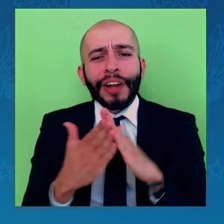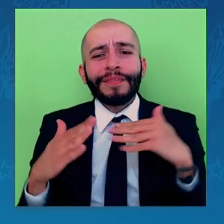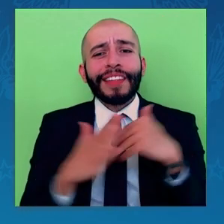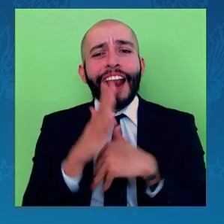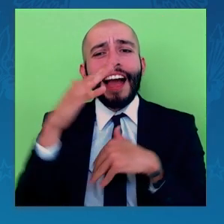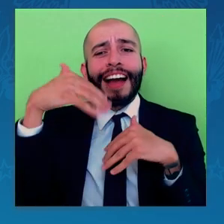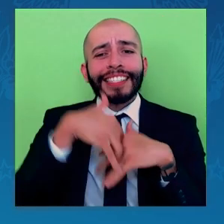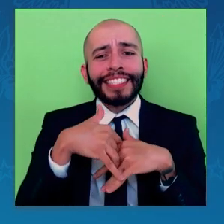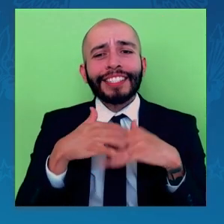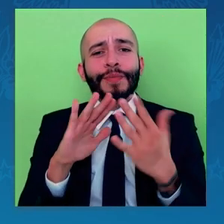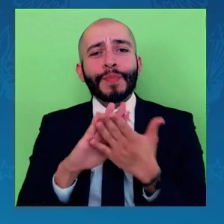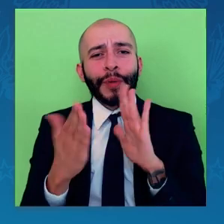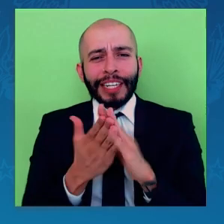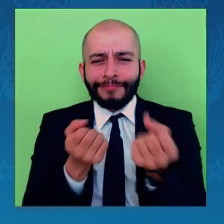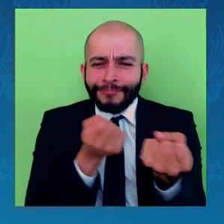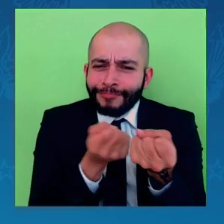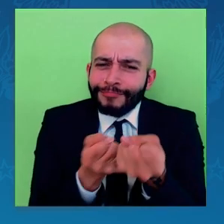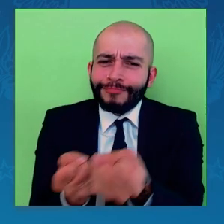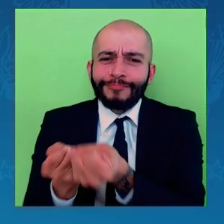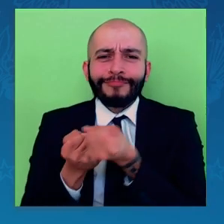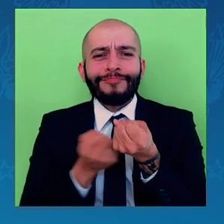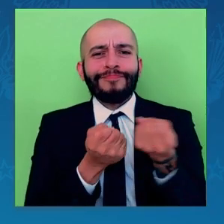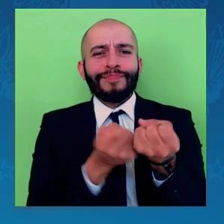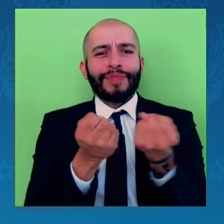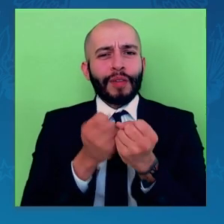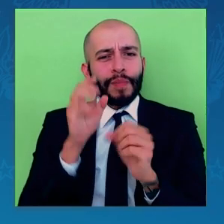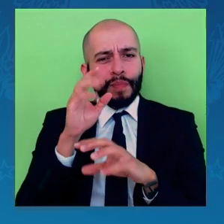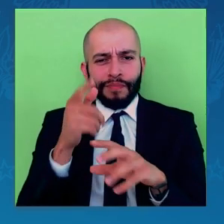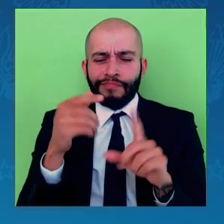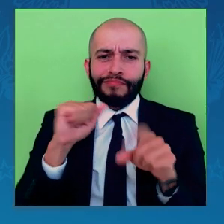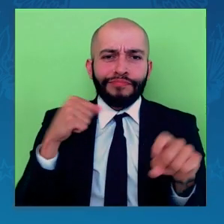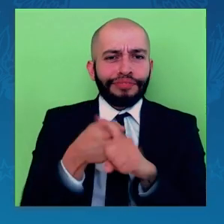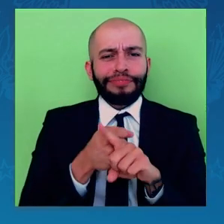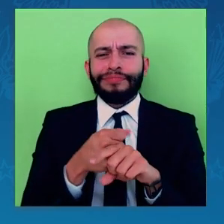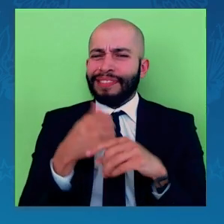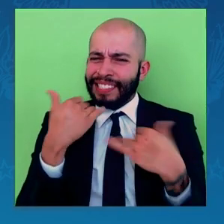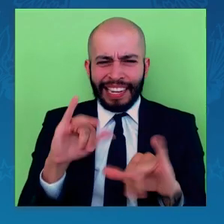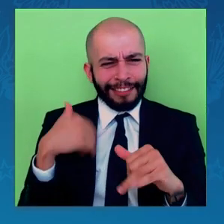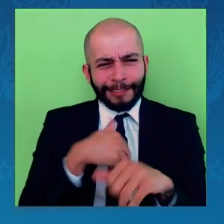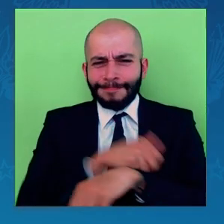we did it with haste to get our nation and everyone in our nation vaccinated,